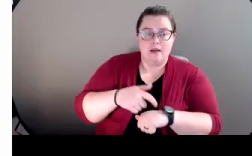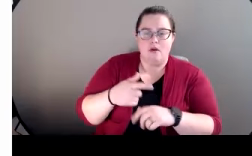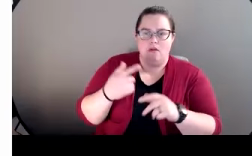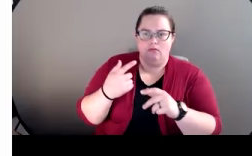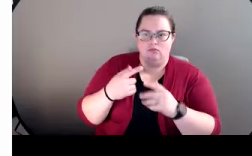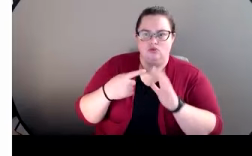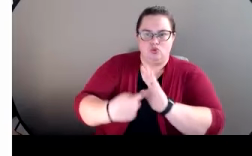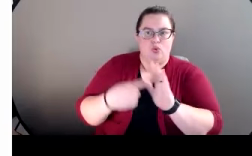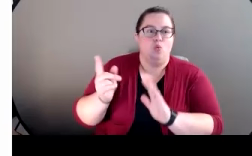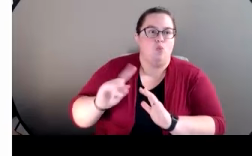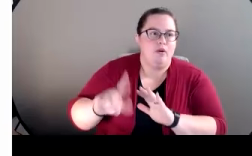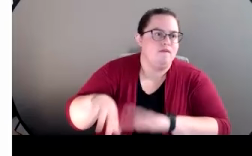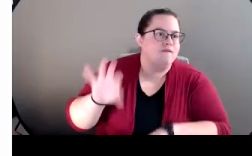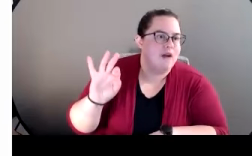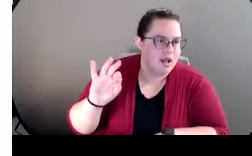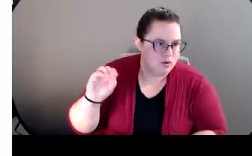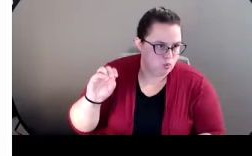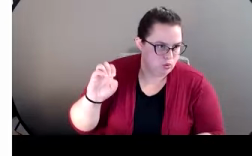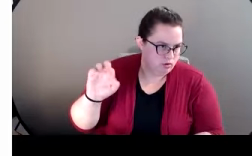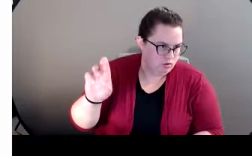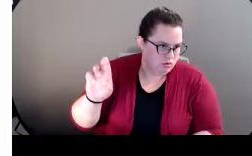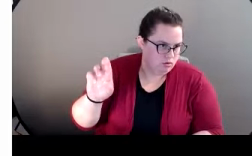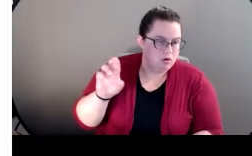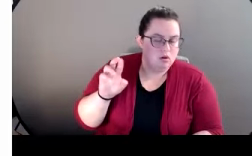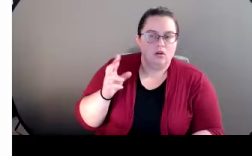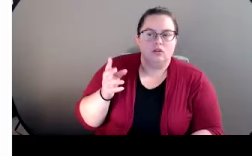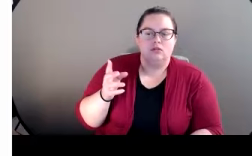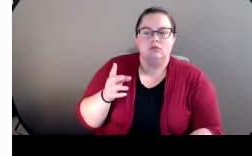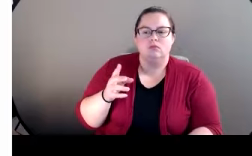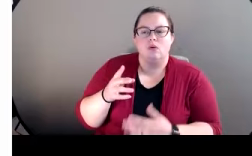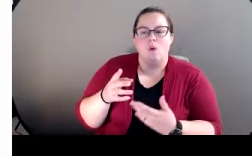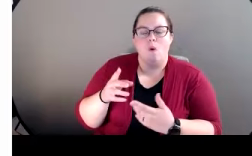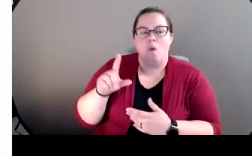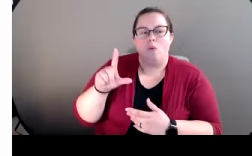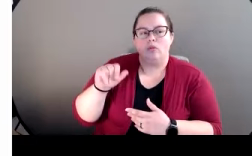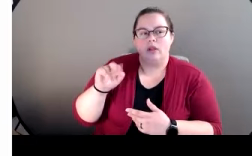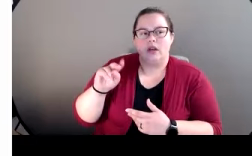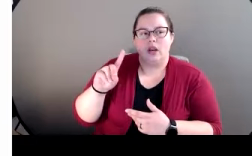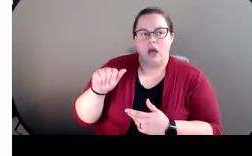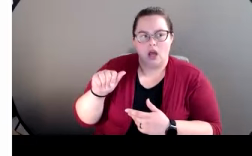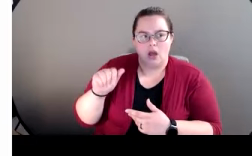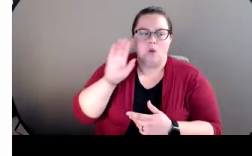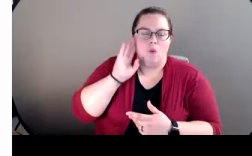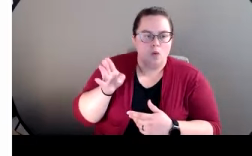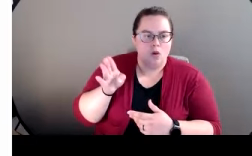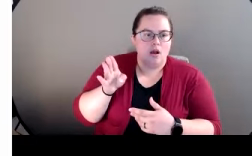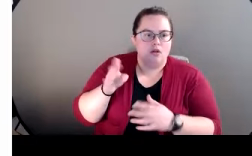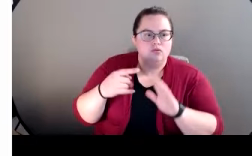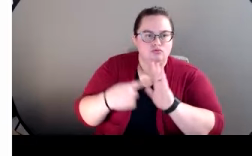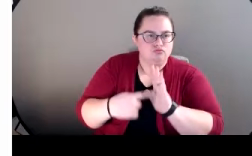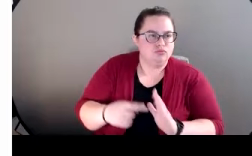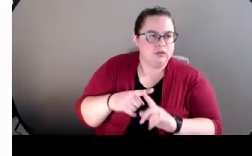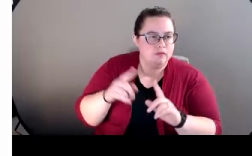OER so Linda is going to take you to a number of websites. While I'm speaking, Linda will be looking at,